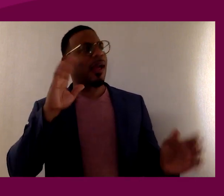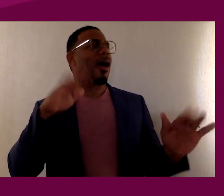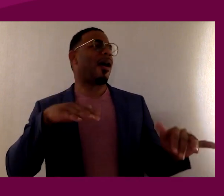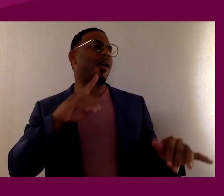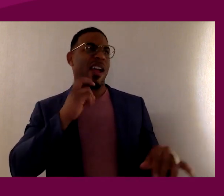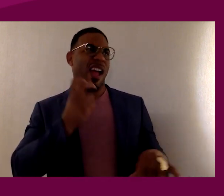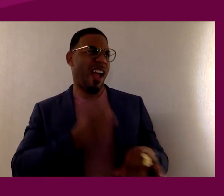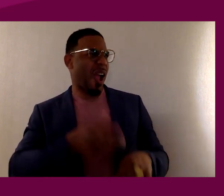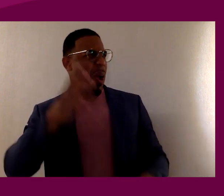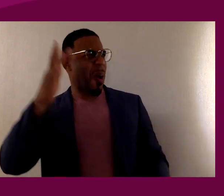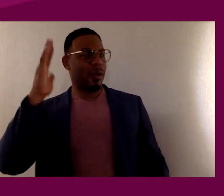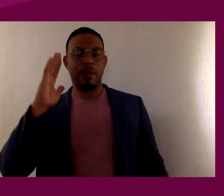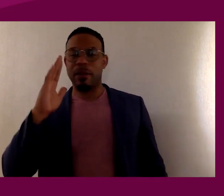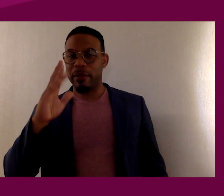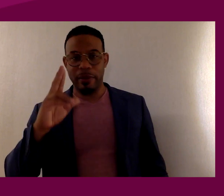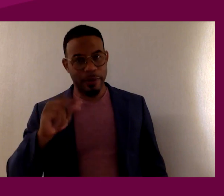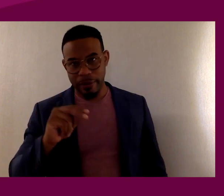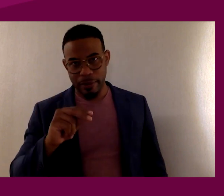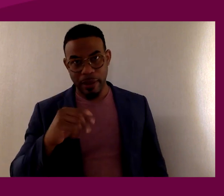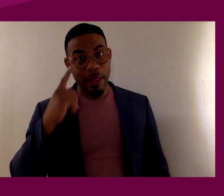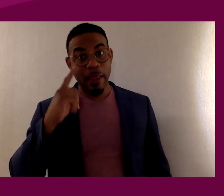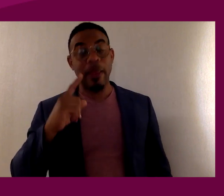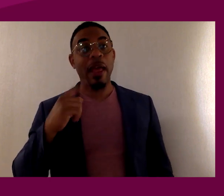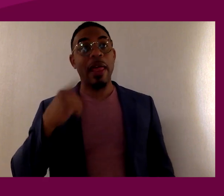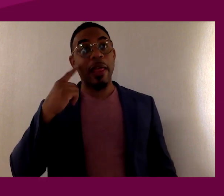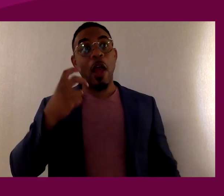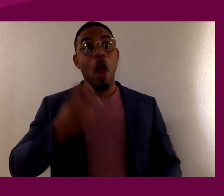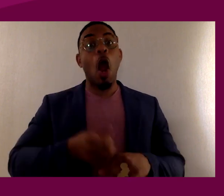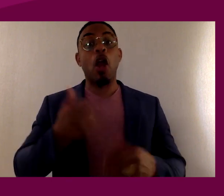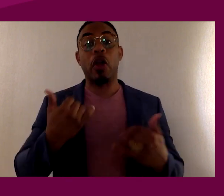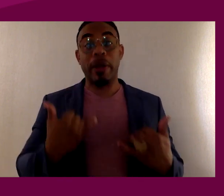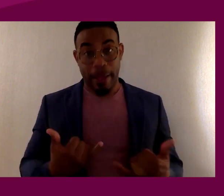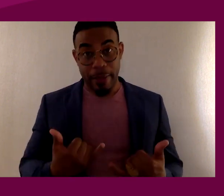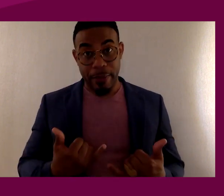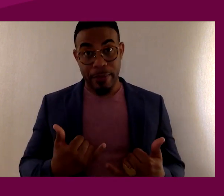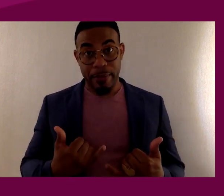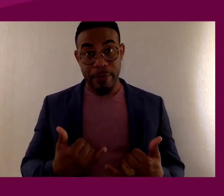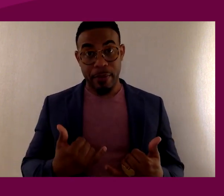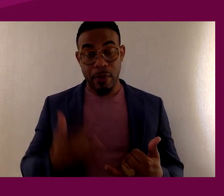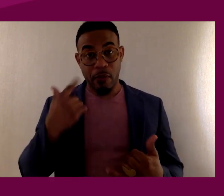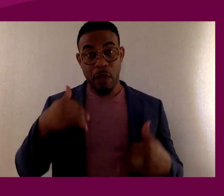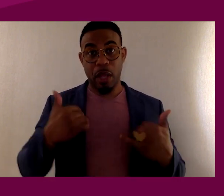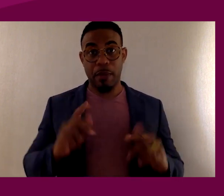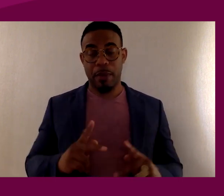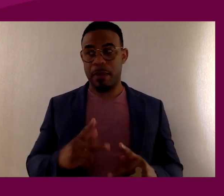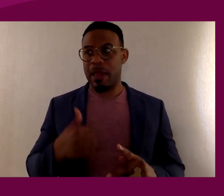And so they think it was really hard then. No. I think it's harder now